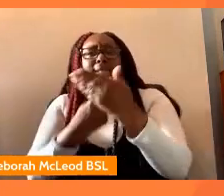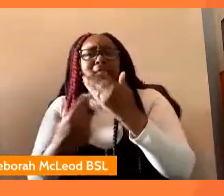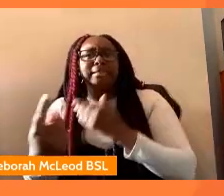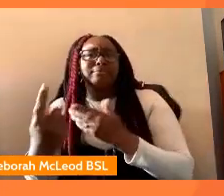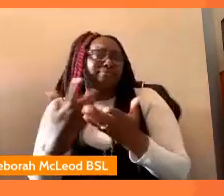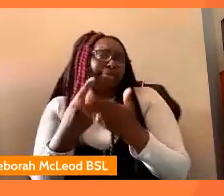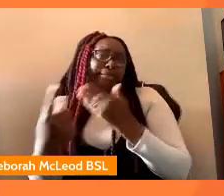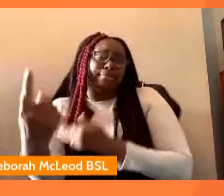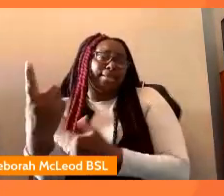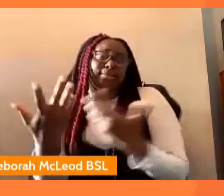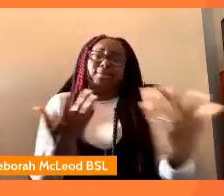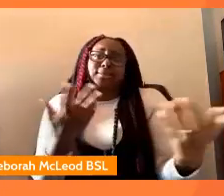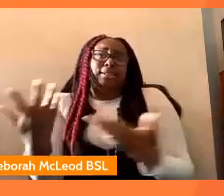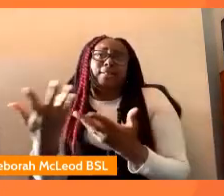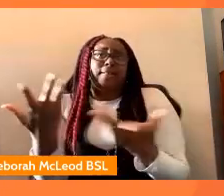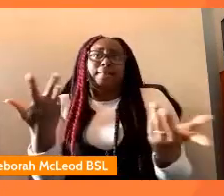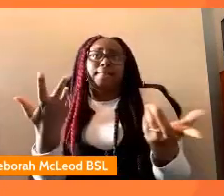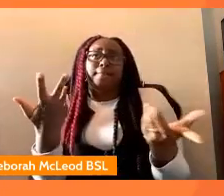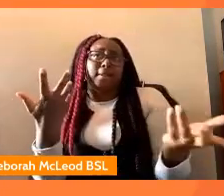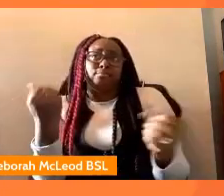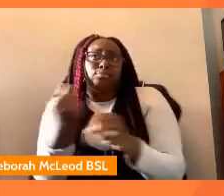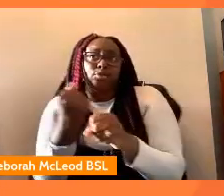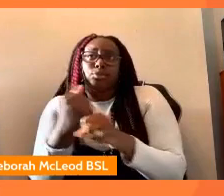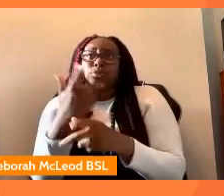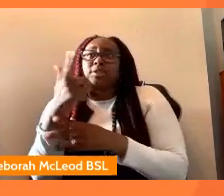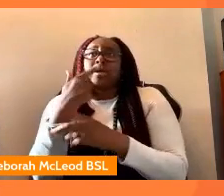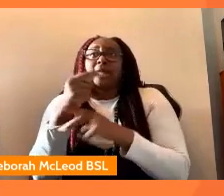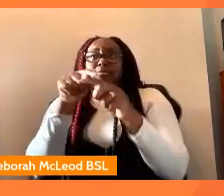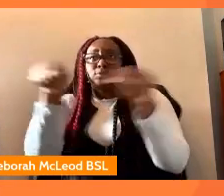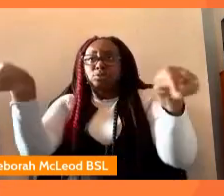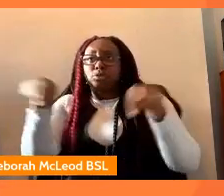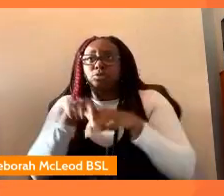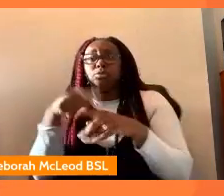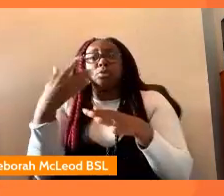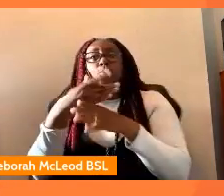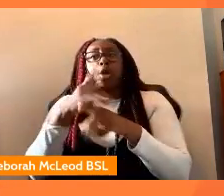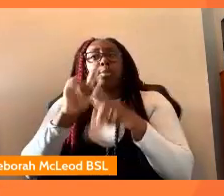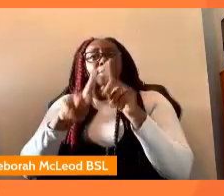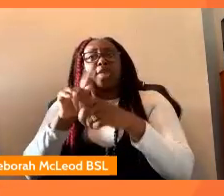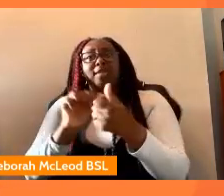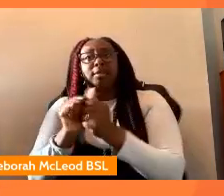someone who has their own studio but works with multiple partners and it's all about collaboration.